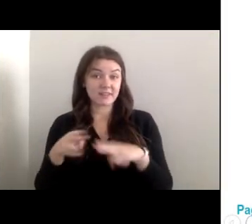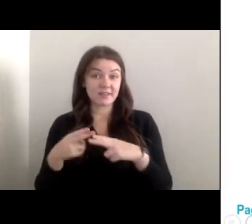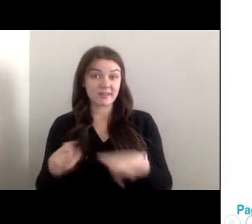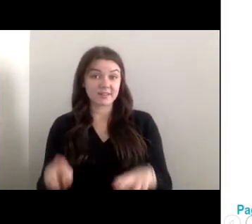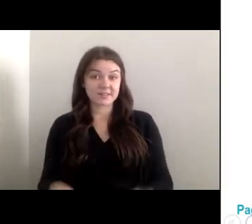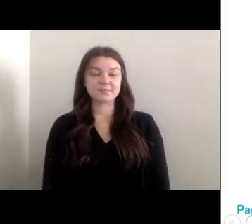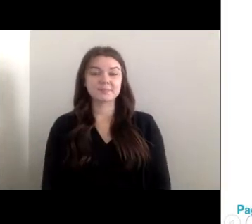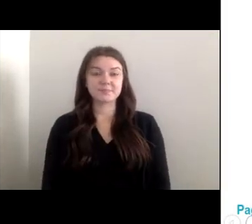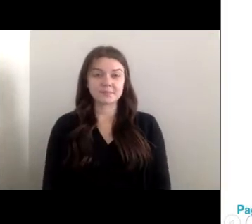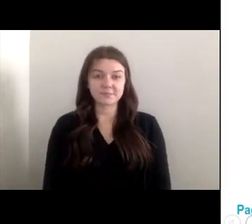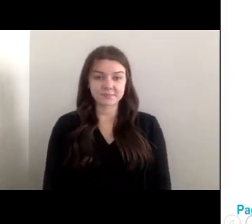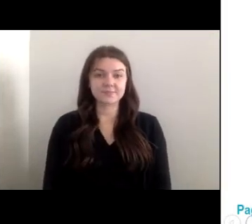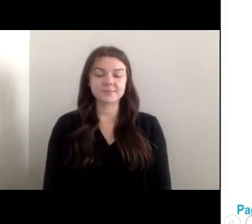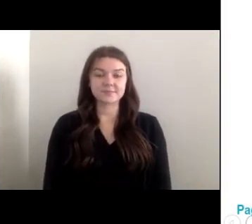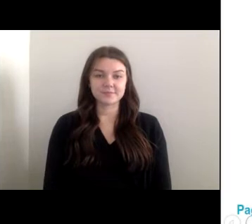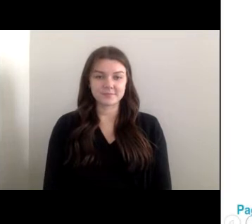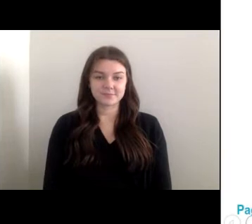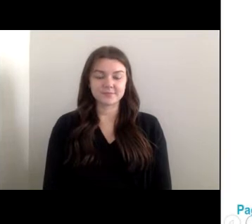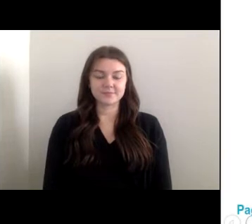and I'm going to go ahead and set these on the microscope.